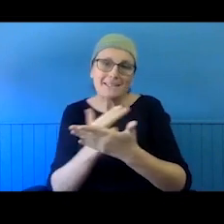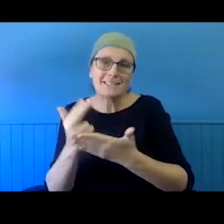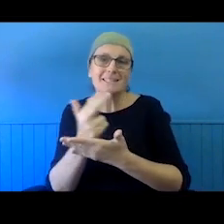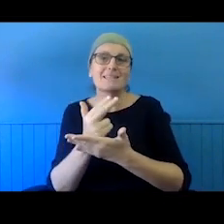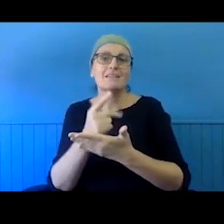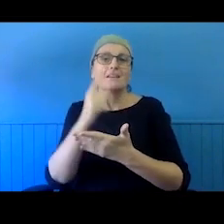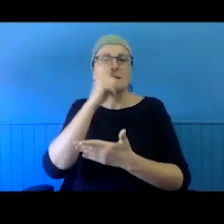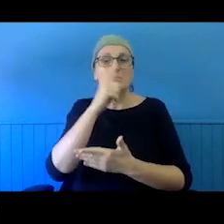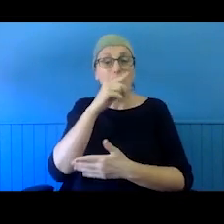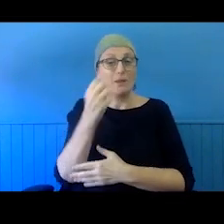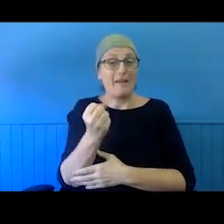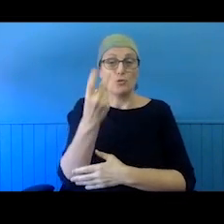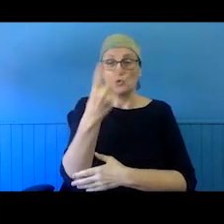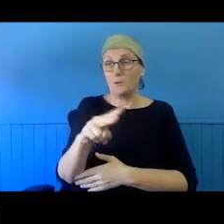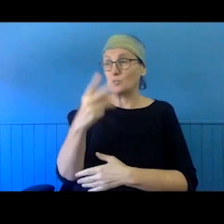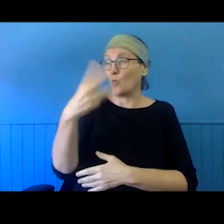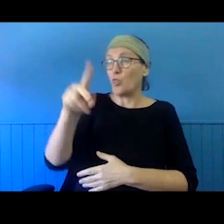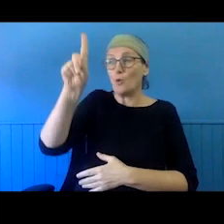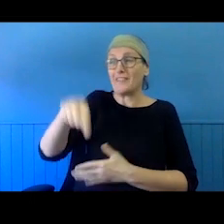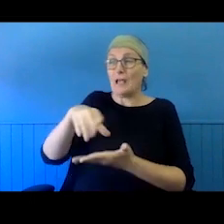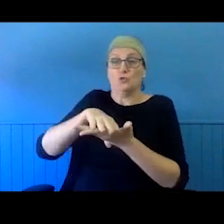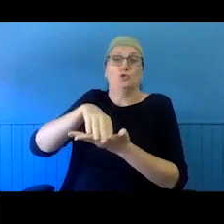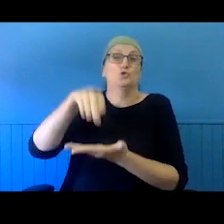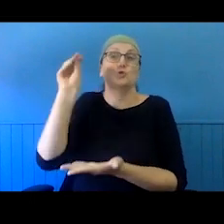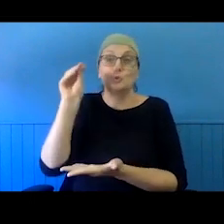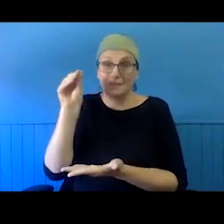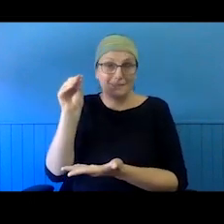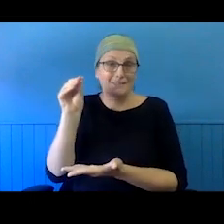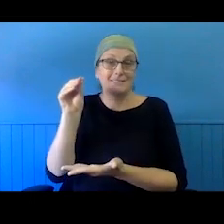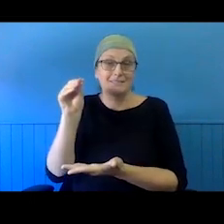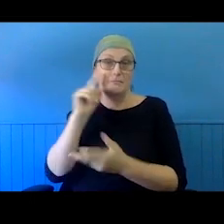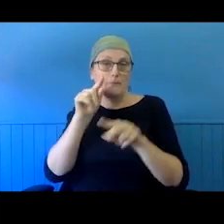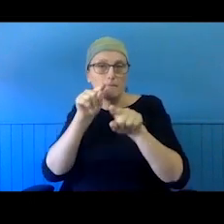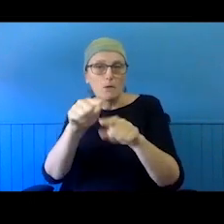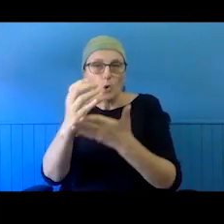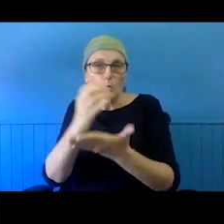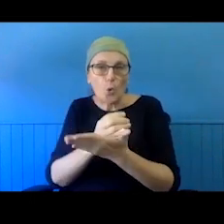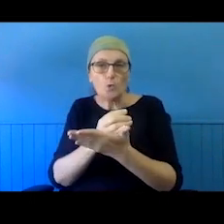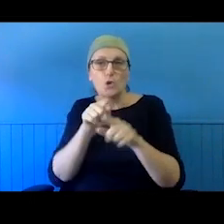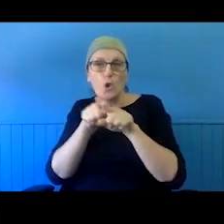their courses - so, big numbers. Skill Share, for example, has